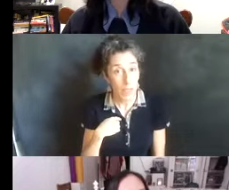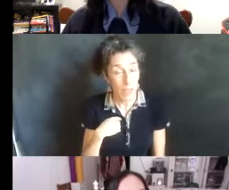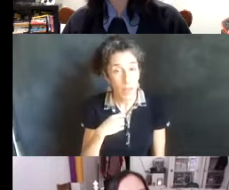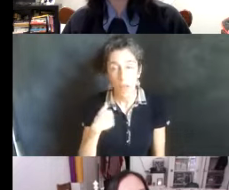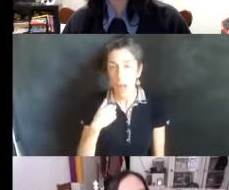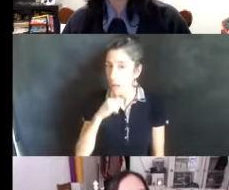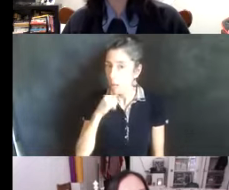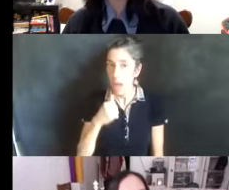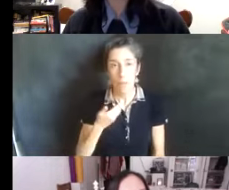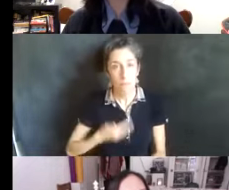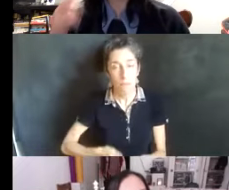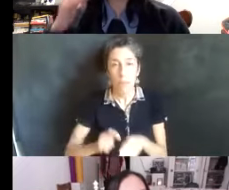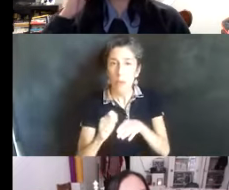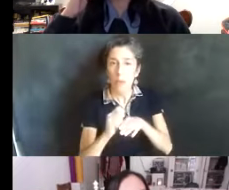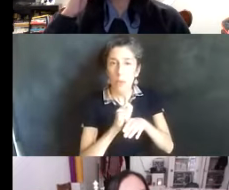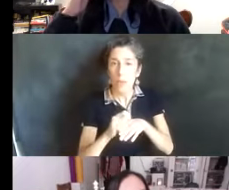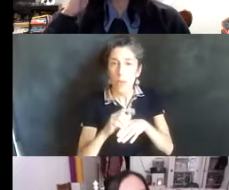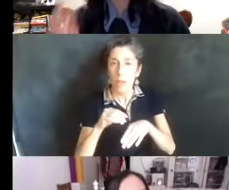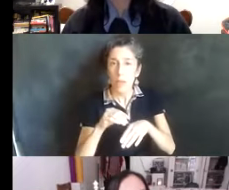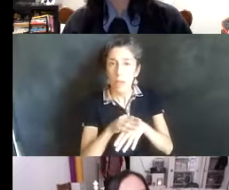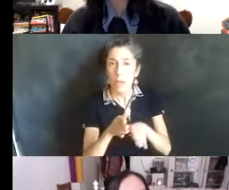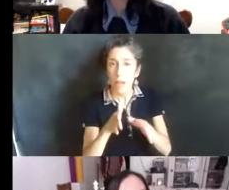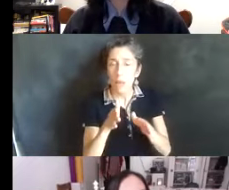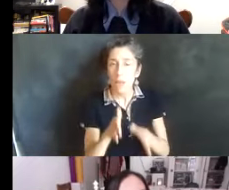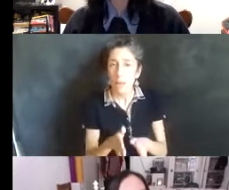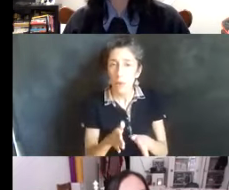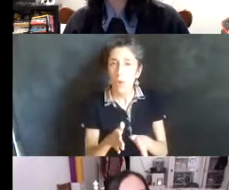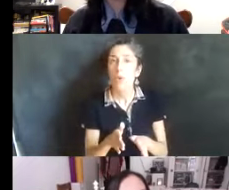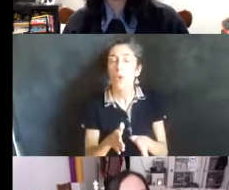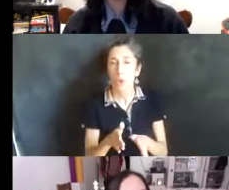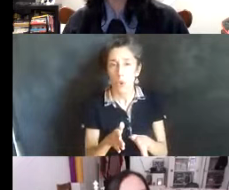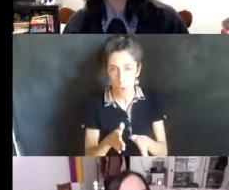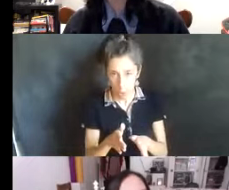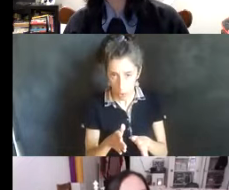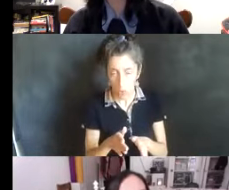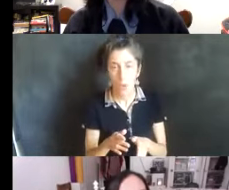sometimes feel that I'm wearing multiple hats. That I have to be a social worker, a counselor,